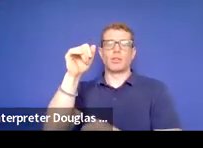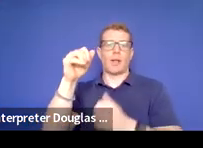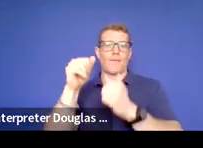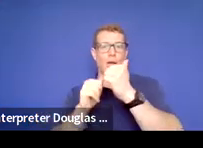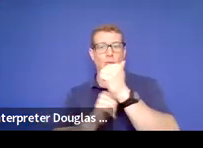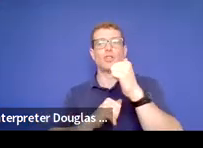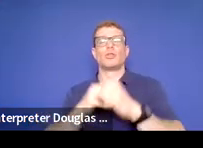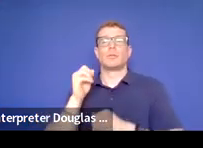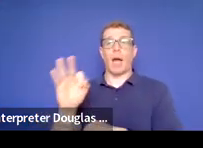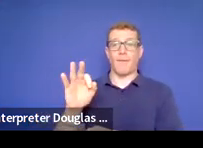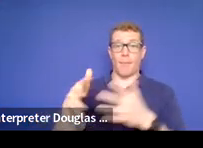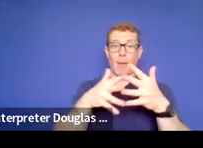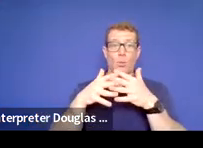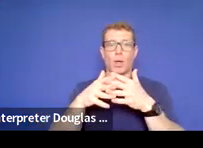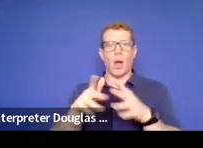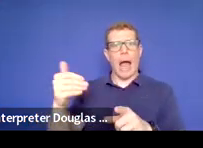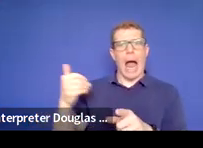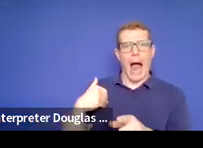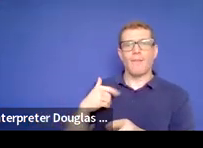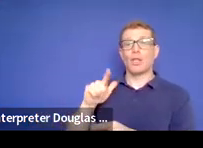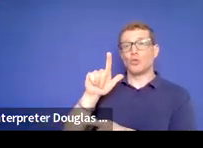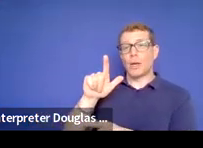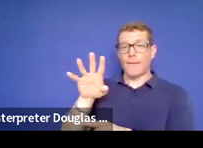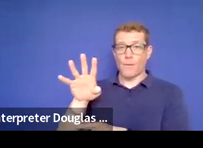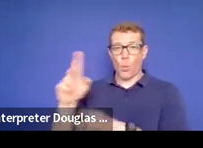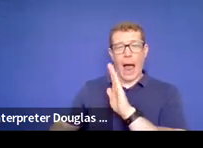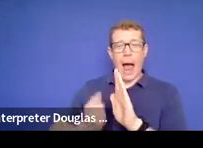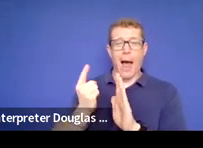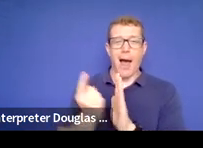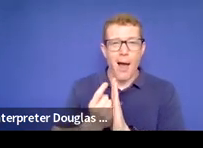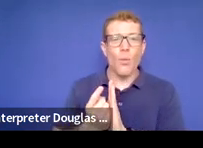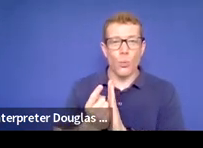They have a tremendous amount of outreach for caregivers.